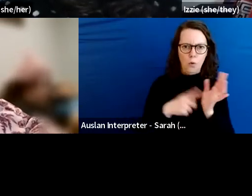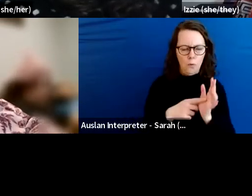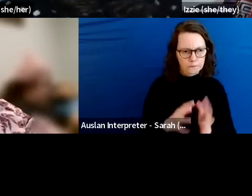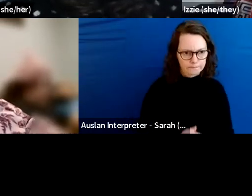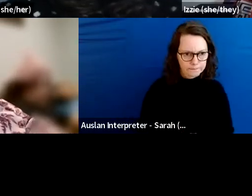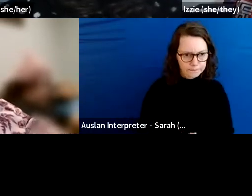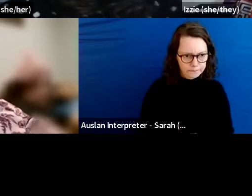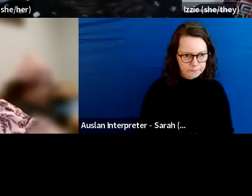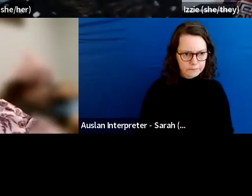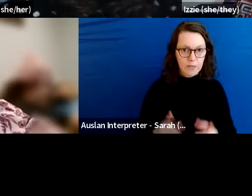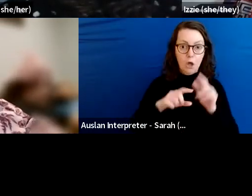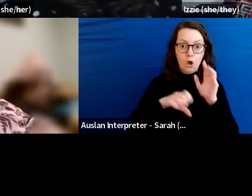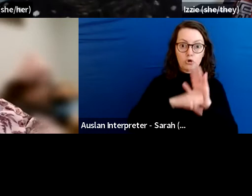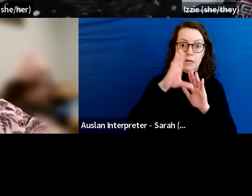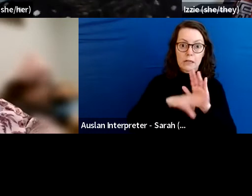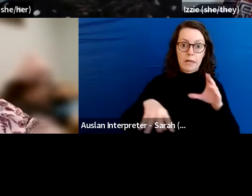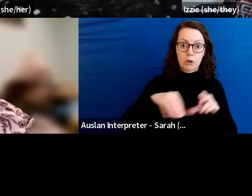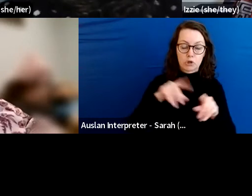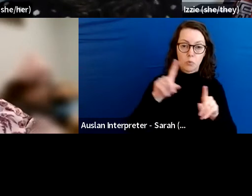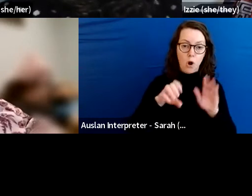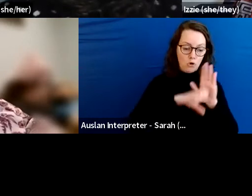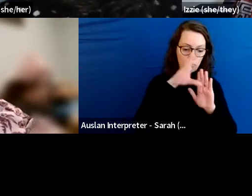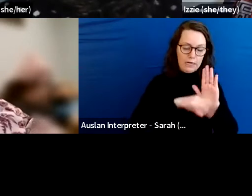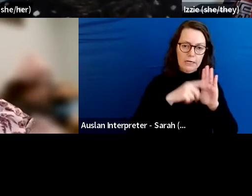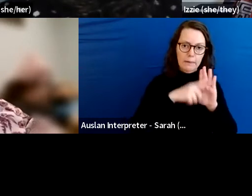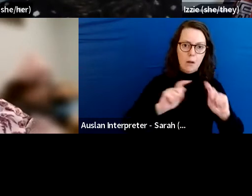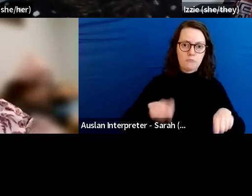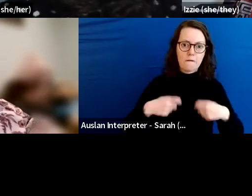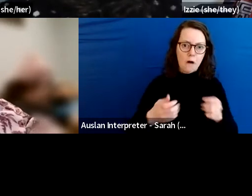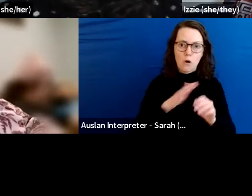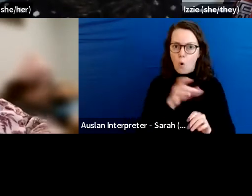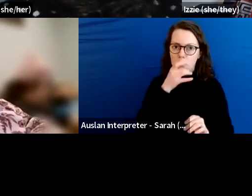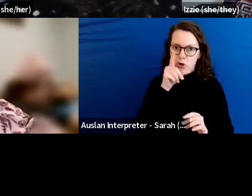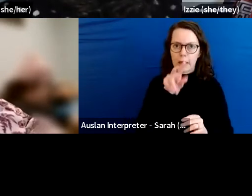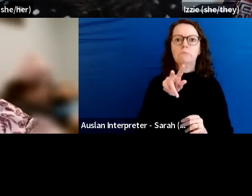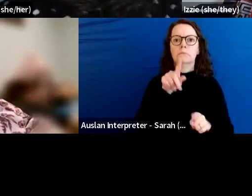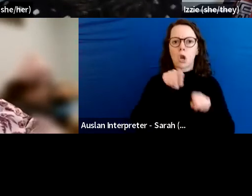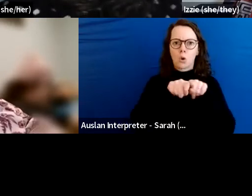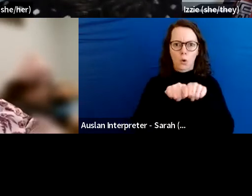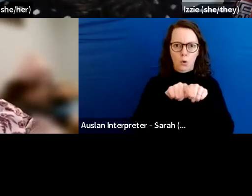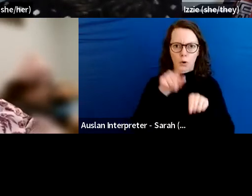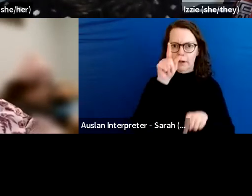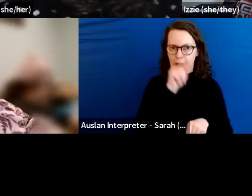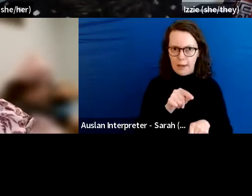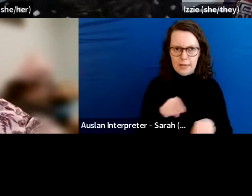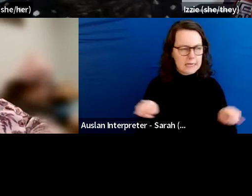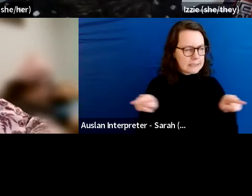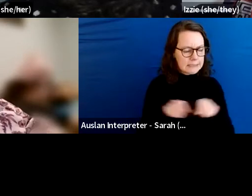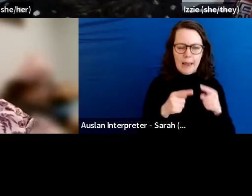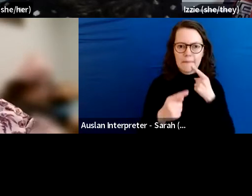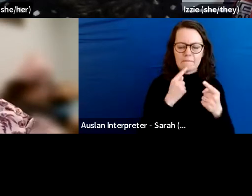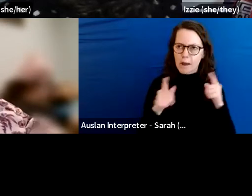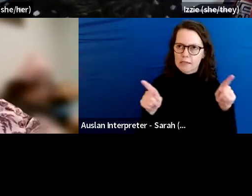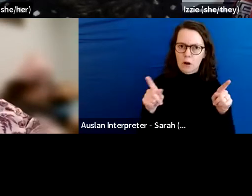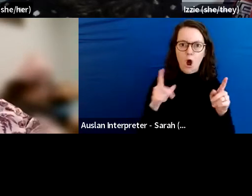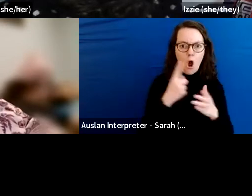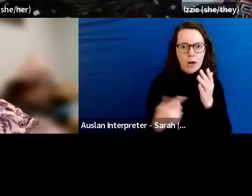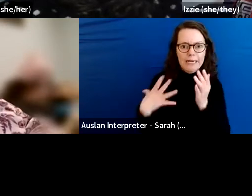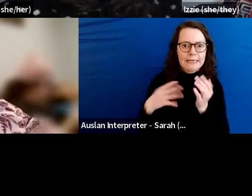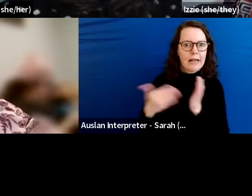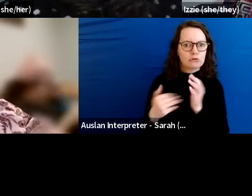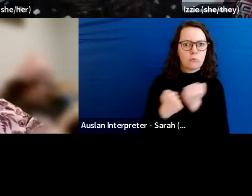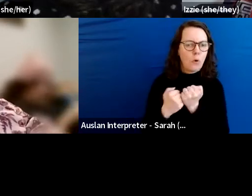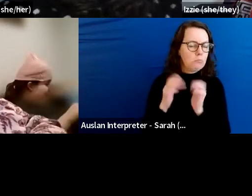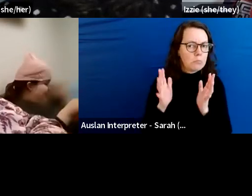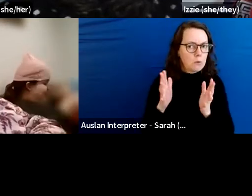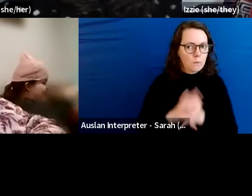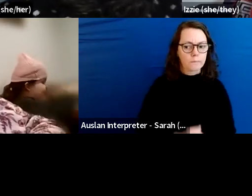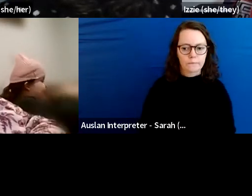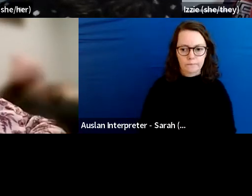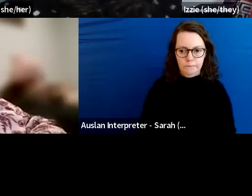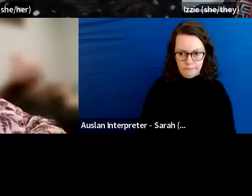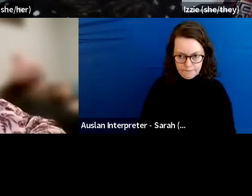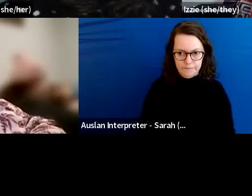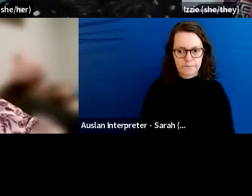Now we talked about making inclusion, so that means that the curriculum is delivered excessively so that all children are included in the same learning material with appropriate support and adjustments.